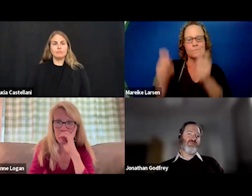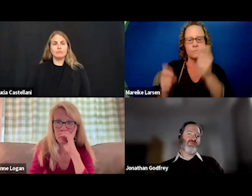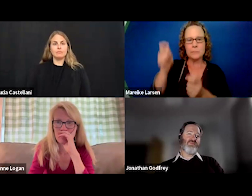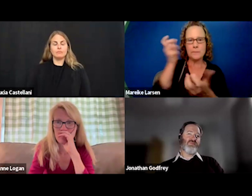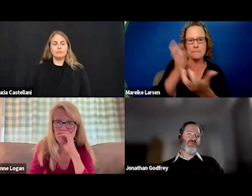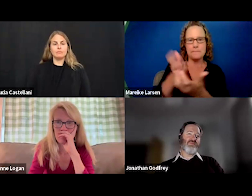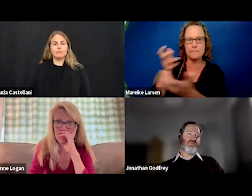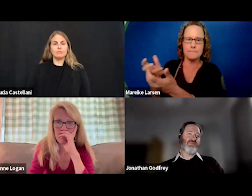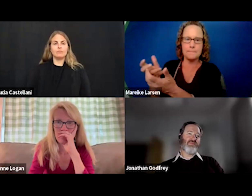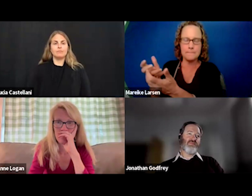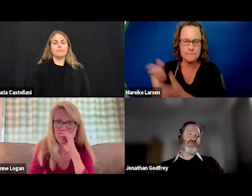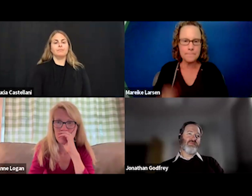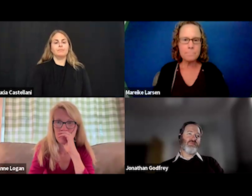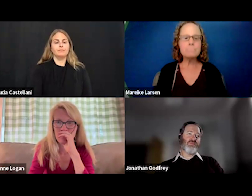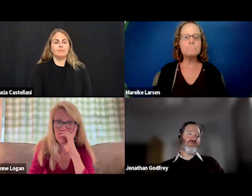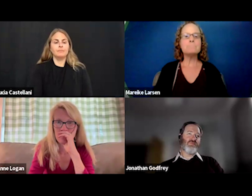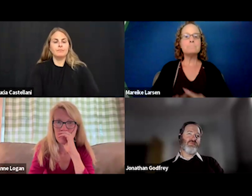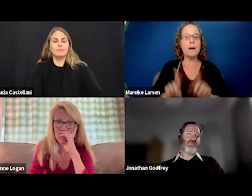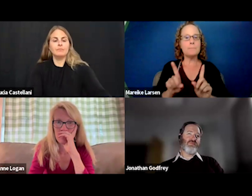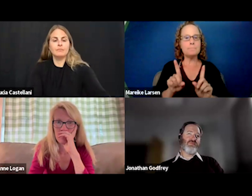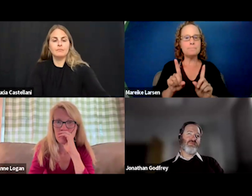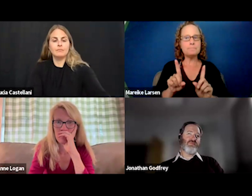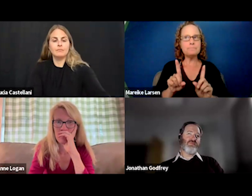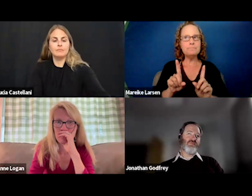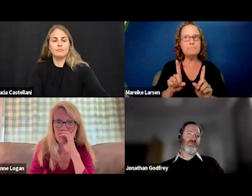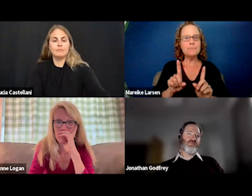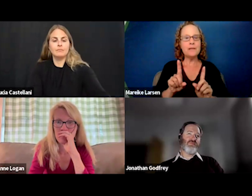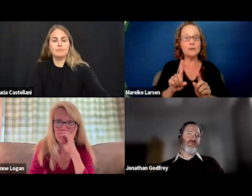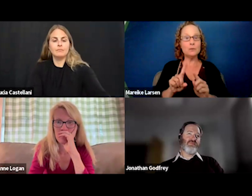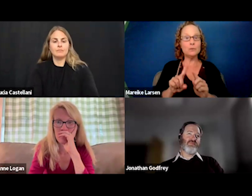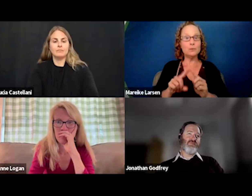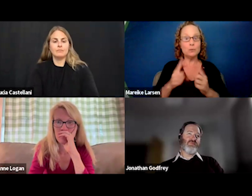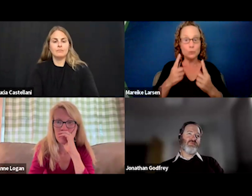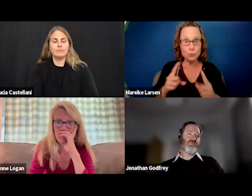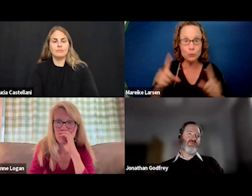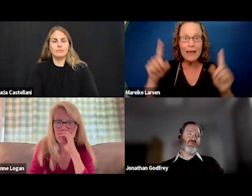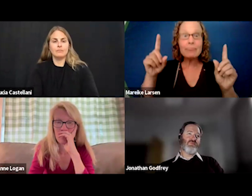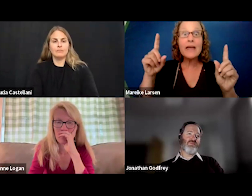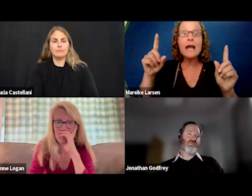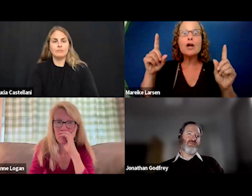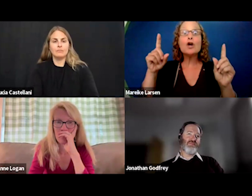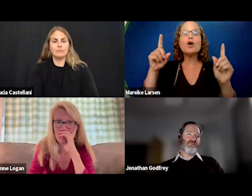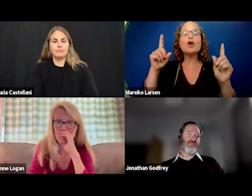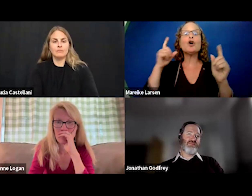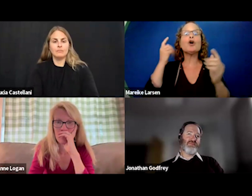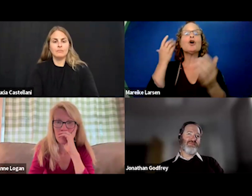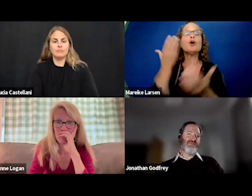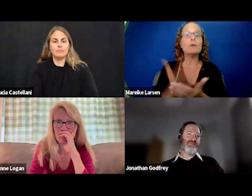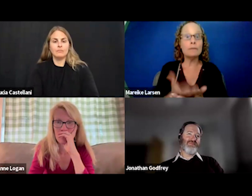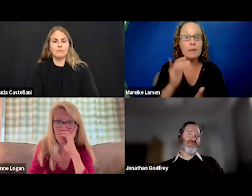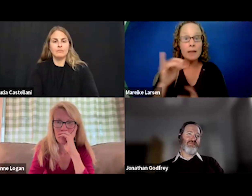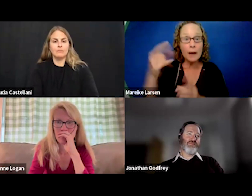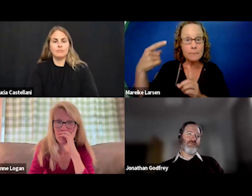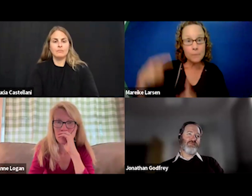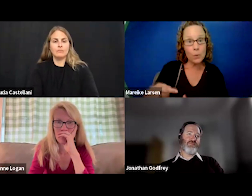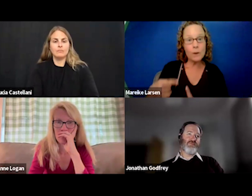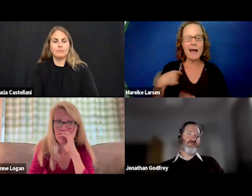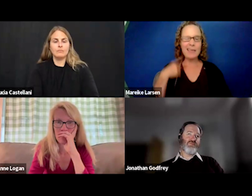But to get there, I think we also will need to learn.